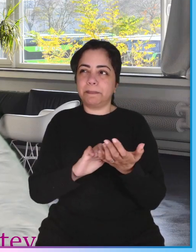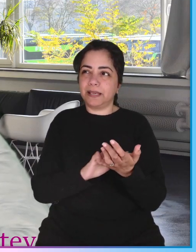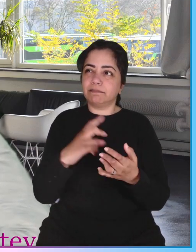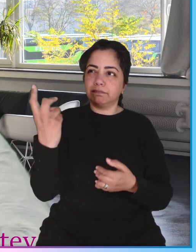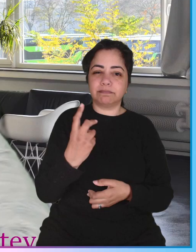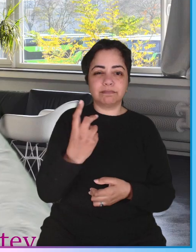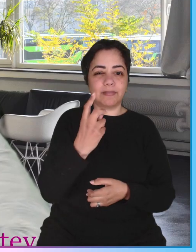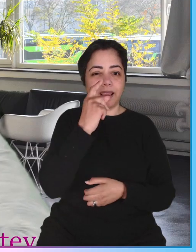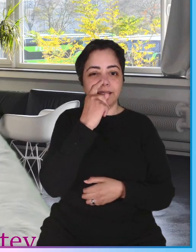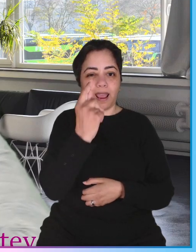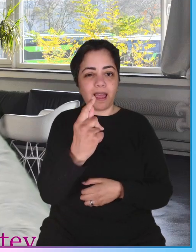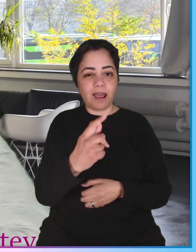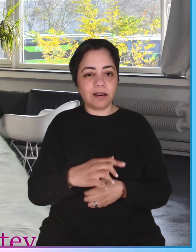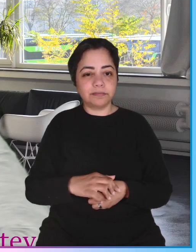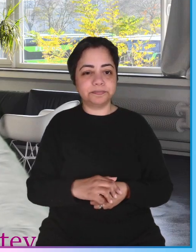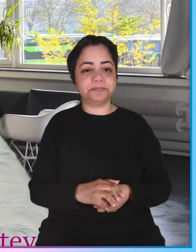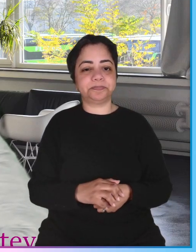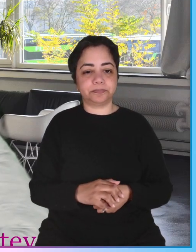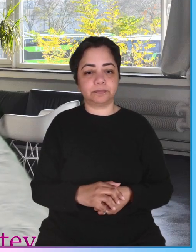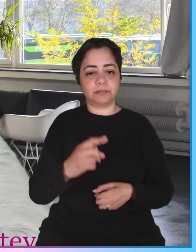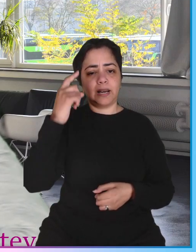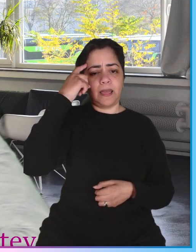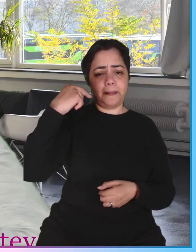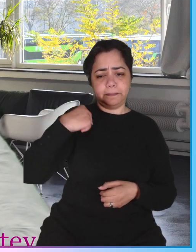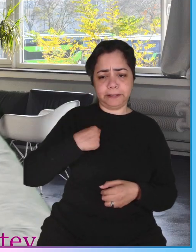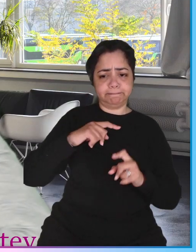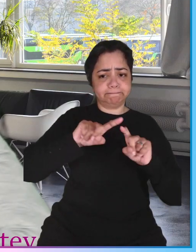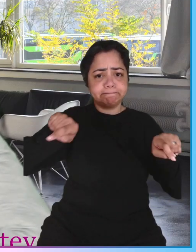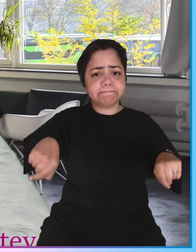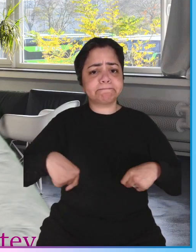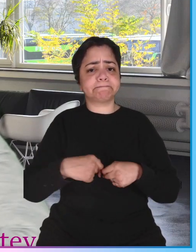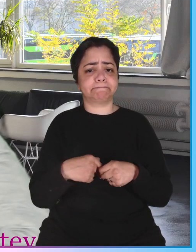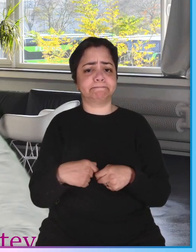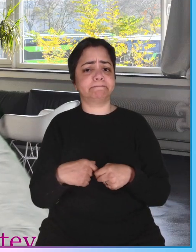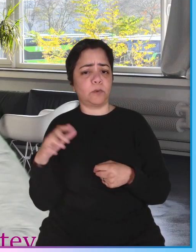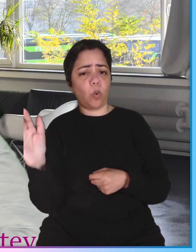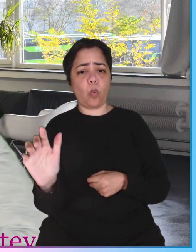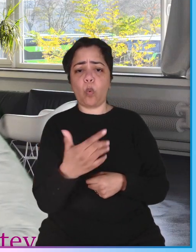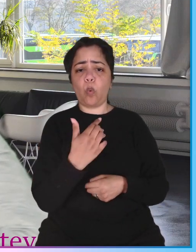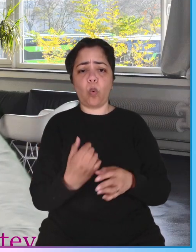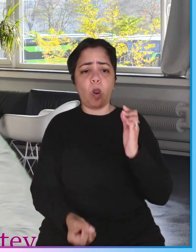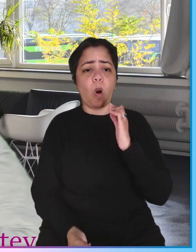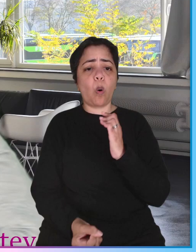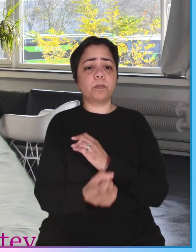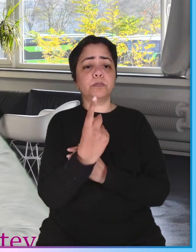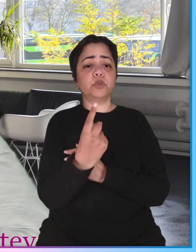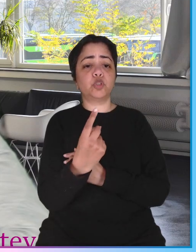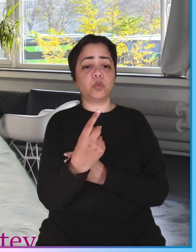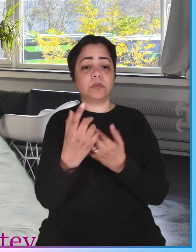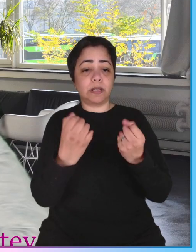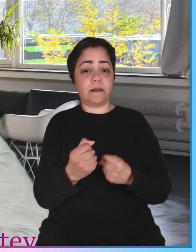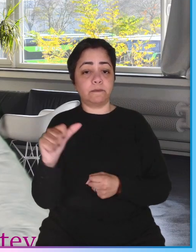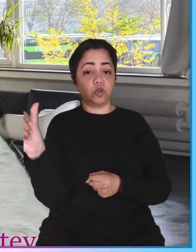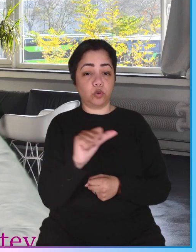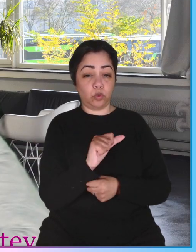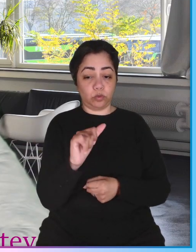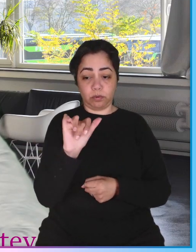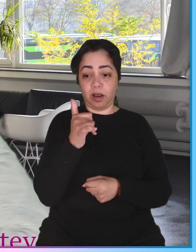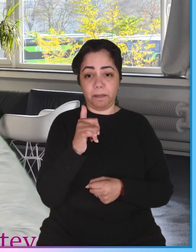because video games allowed us to stay, despite a hard time and I think everyone should have opportunities where